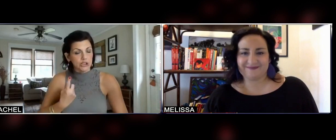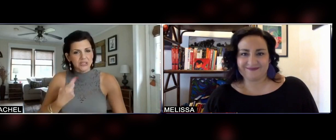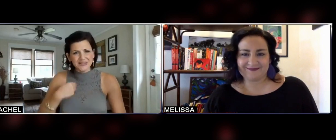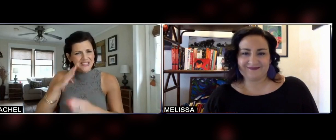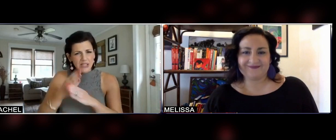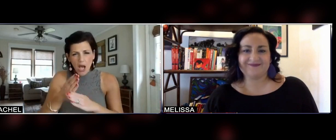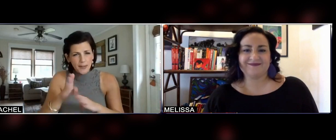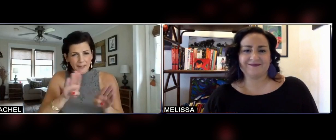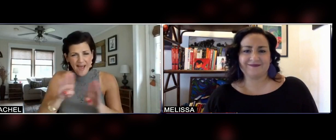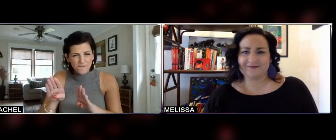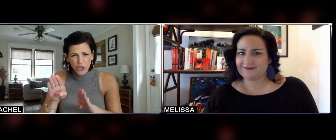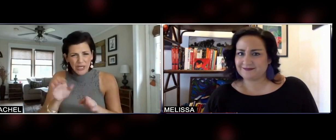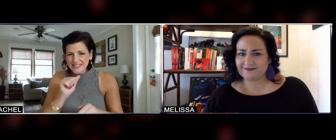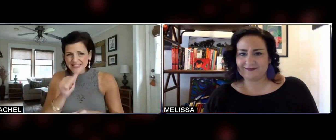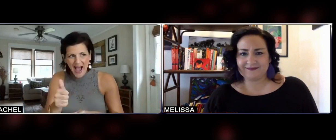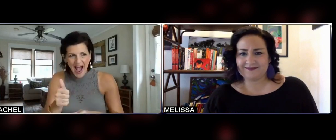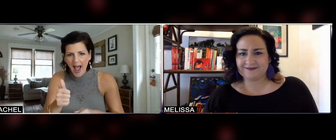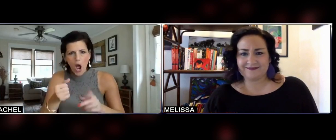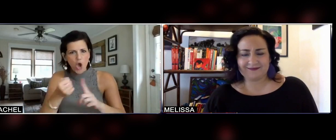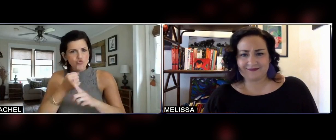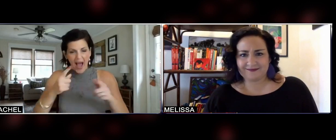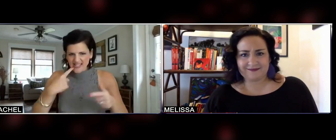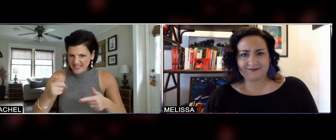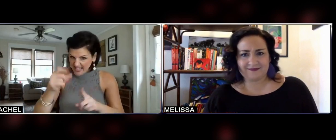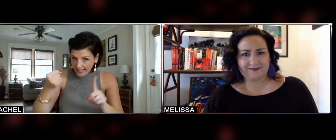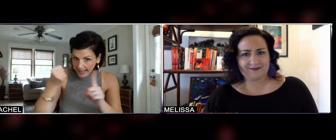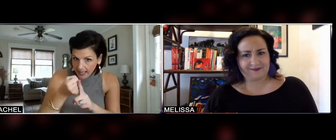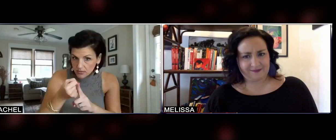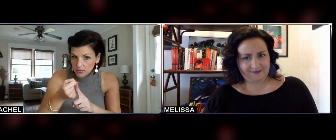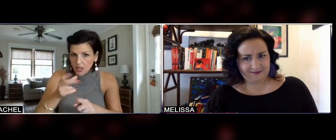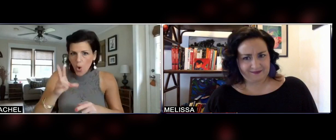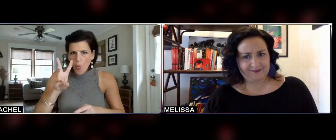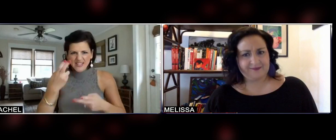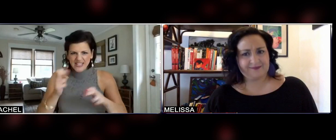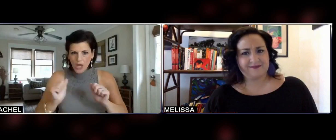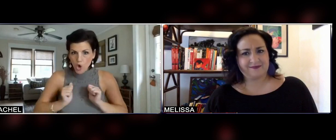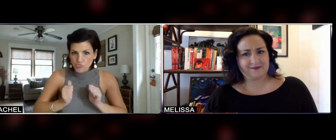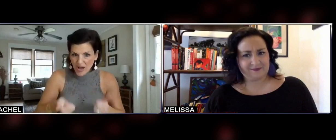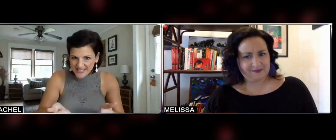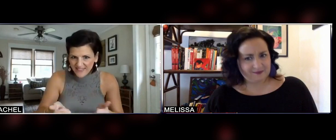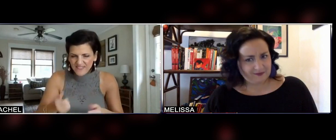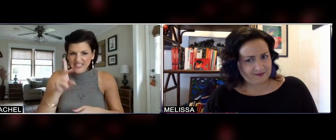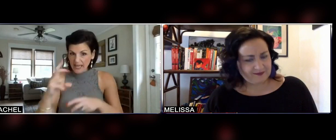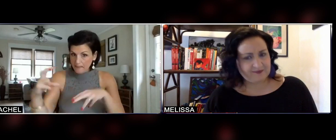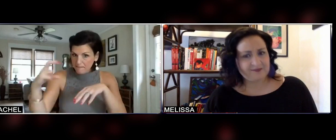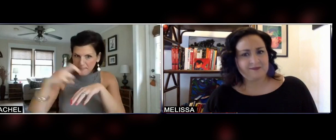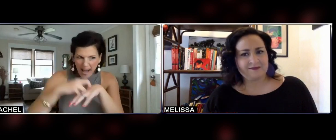do an assessment first. My son's behavior was not... I asked them if he punched anybody. Is he being aggressive? Did he bite someone?